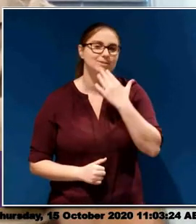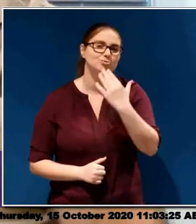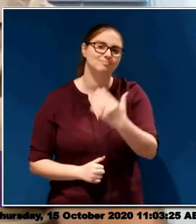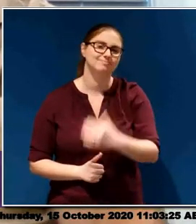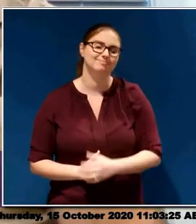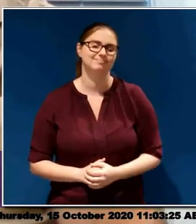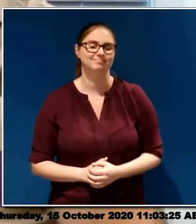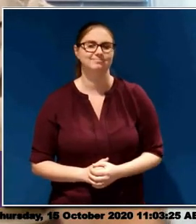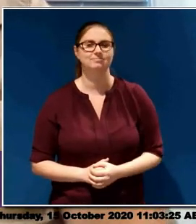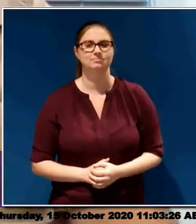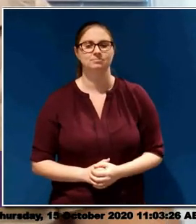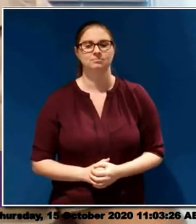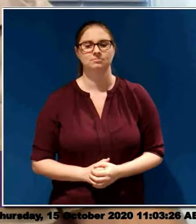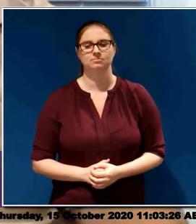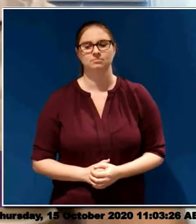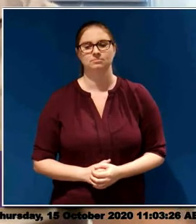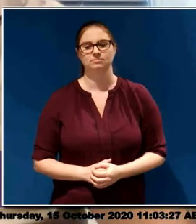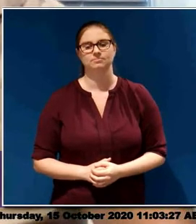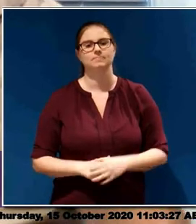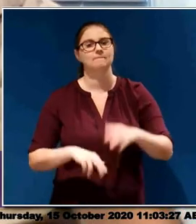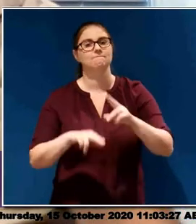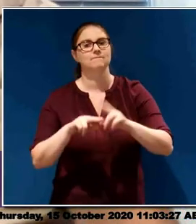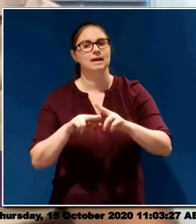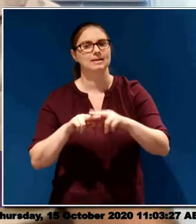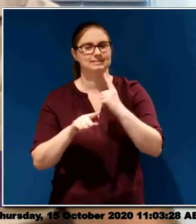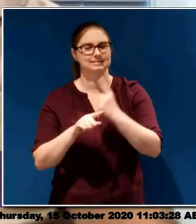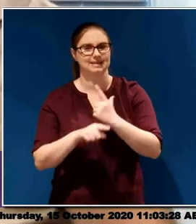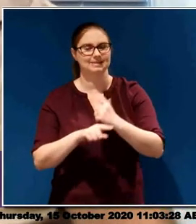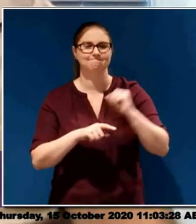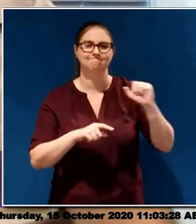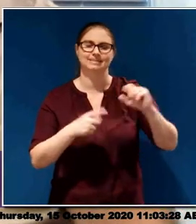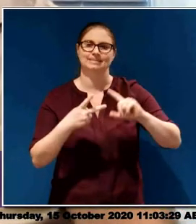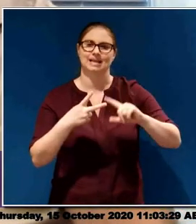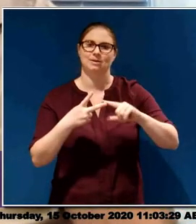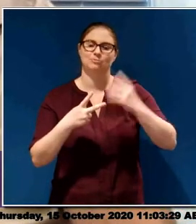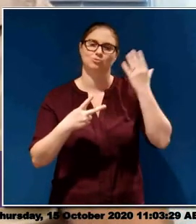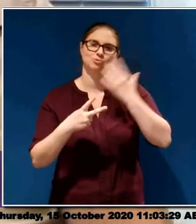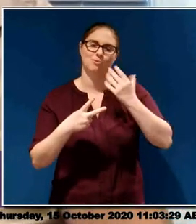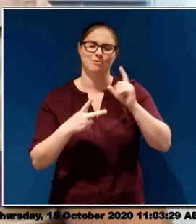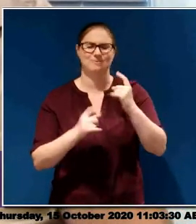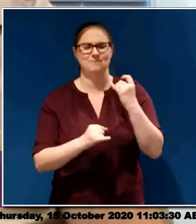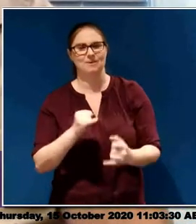The hardest part of that school there was when he graduated.